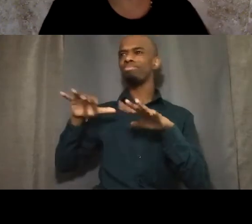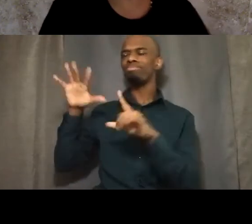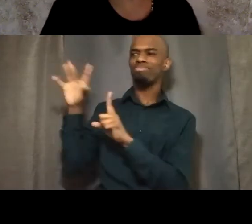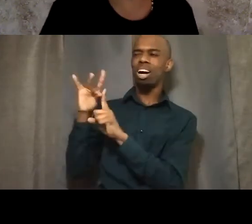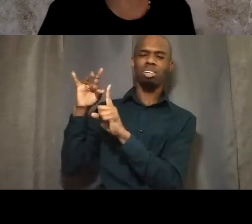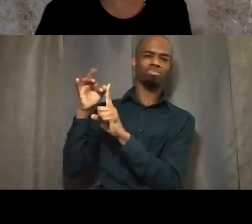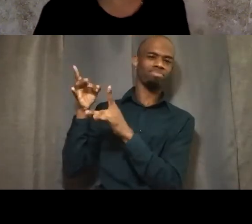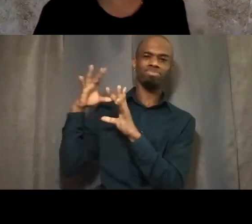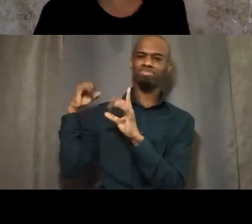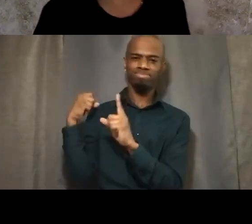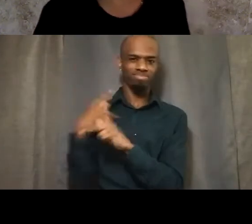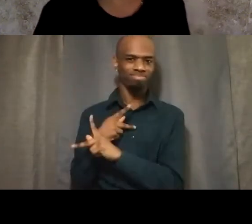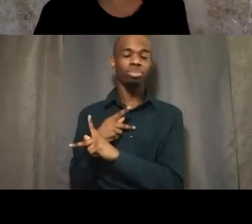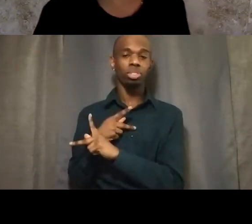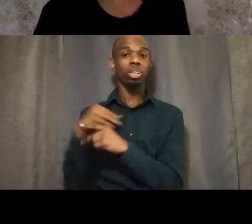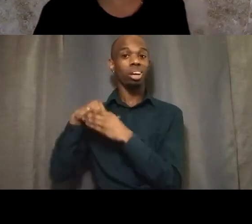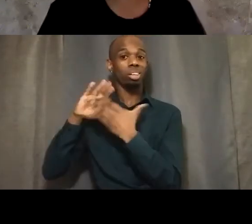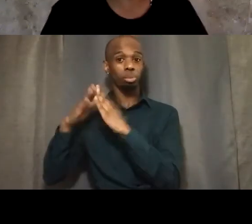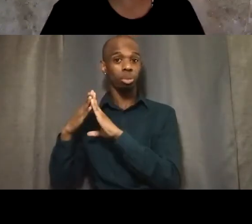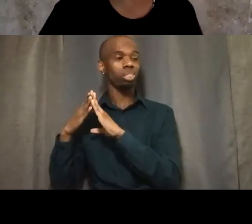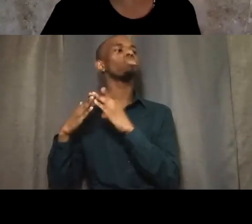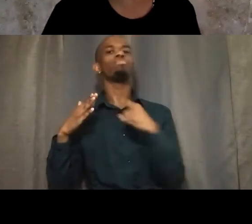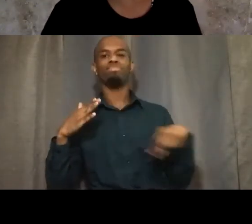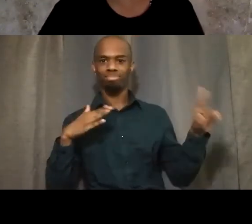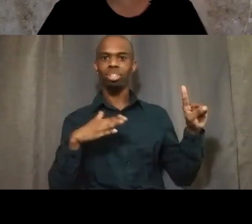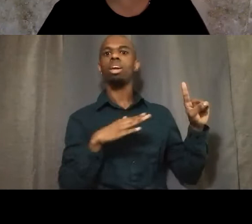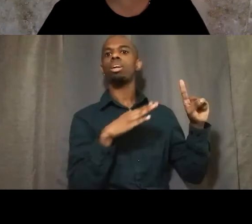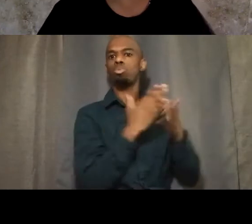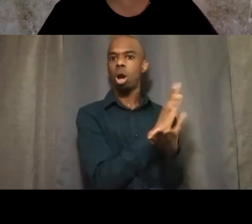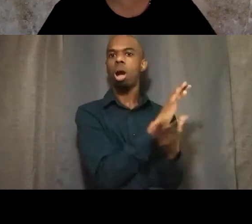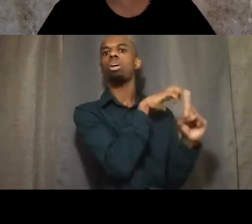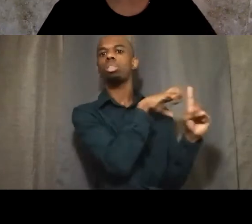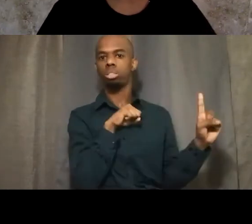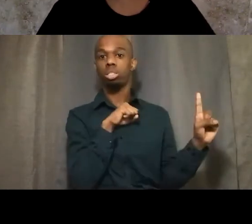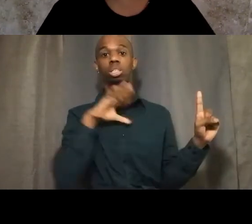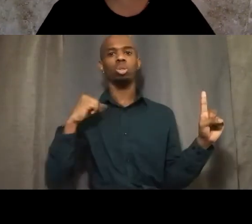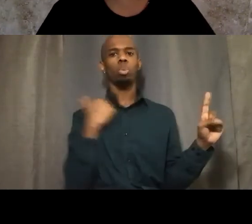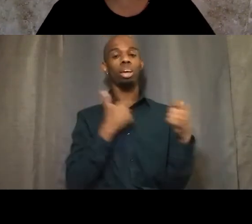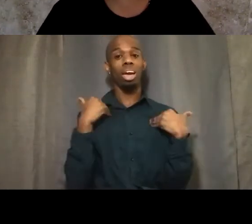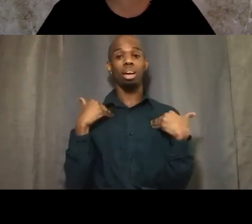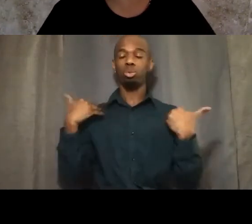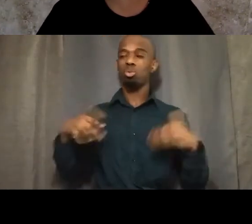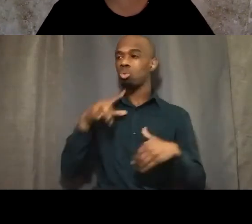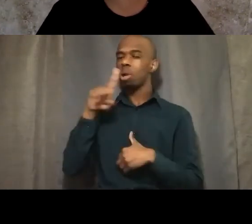there's a huge police lobby, especially in California, that's tries to kill everything that we do.